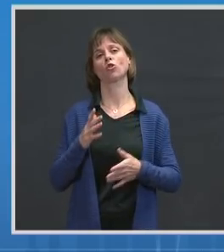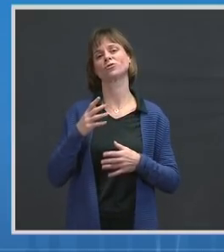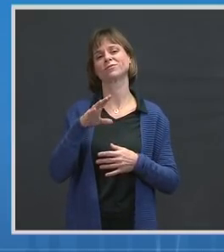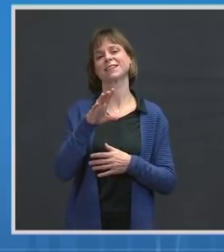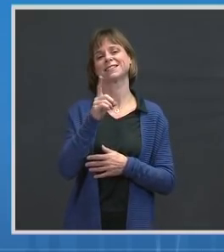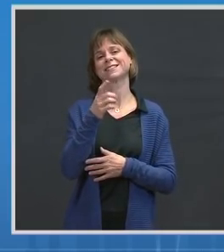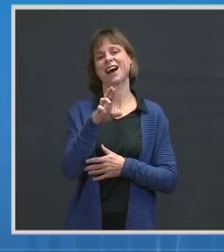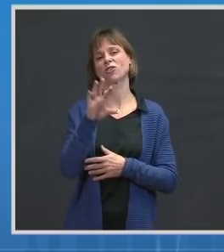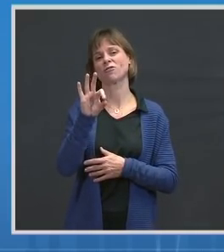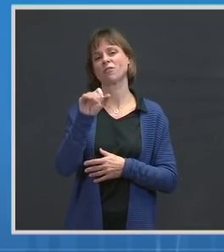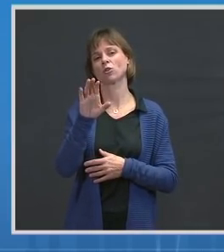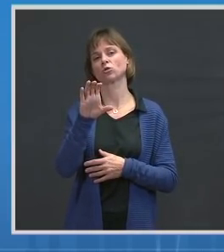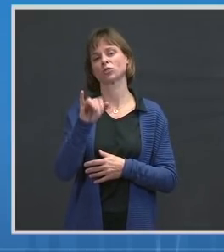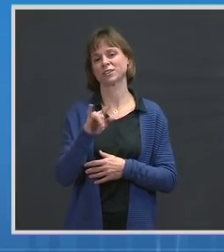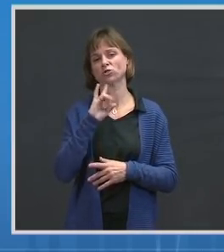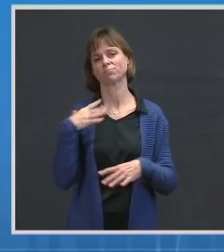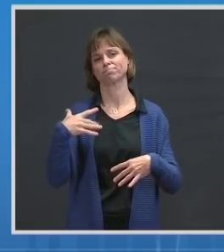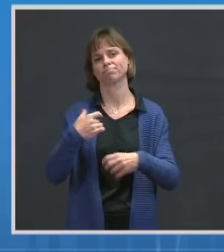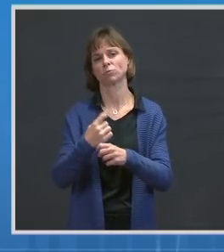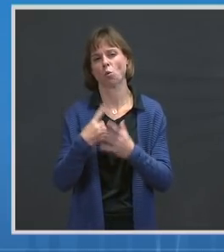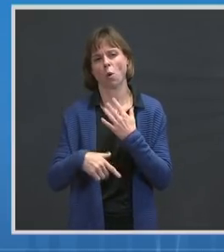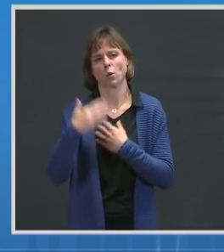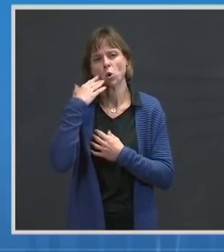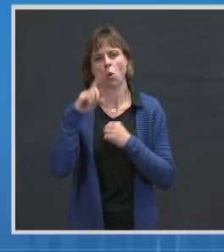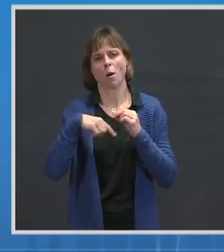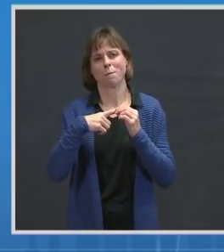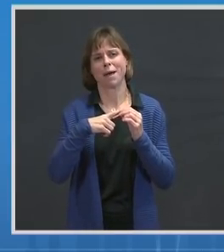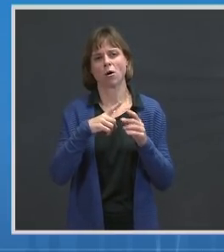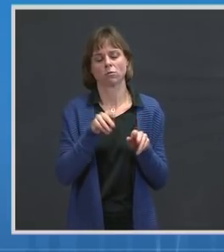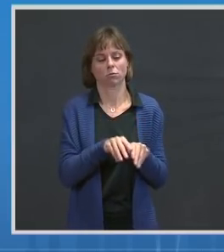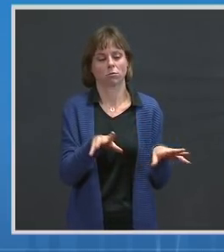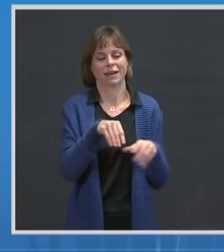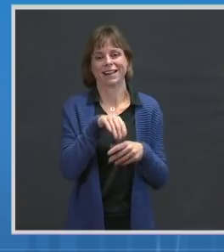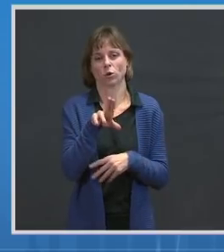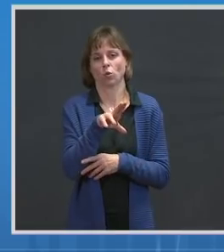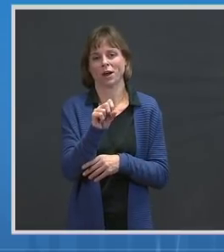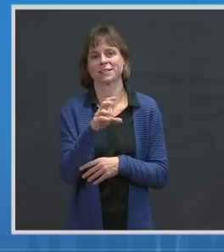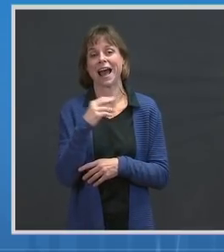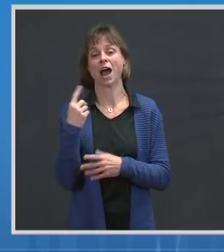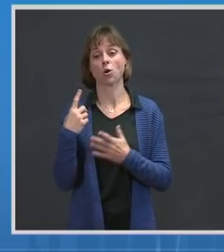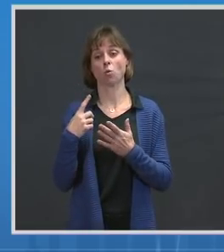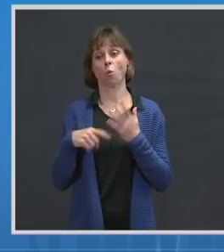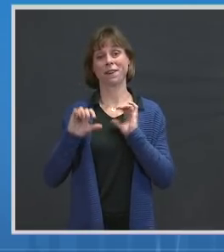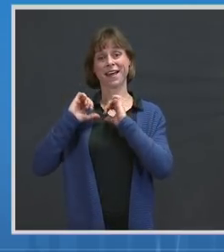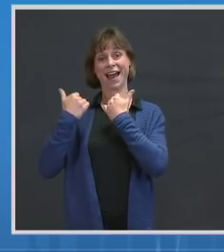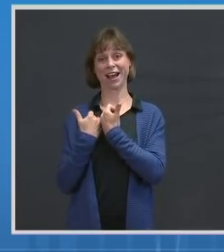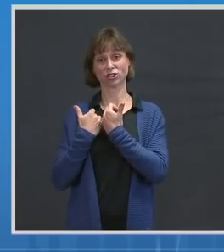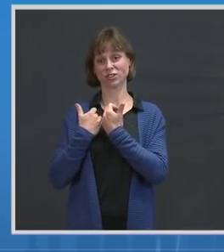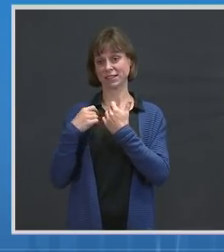circulating in the United States and the interagency steps the federal government is taking to address these variants.